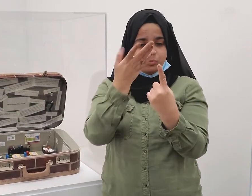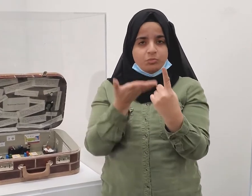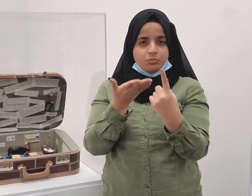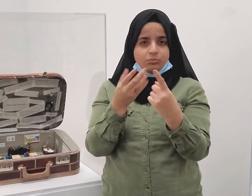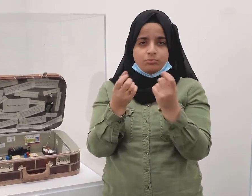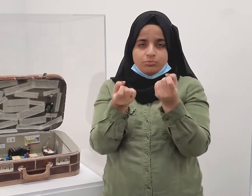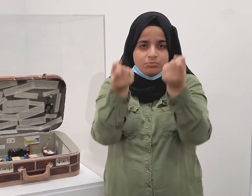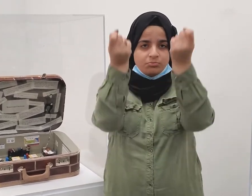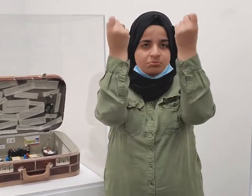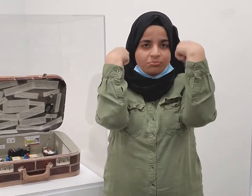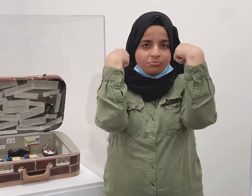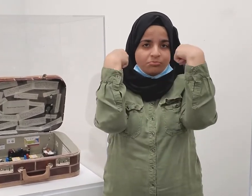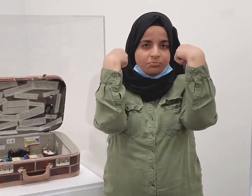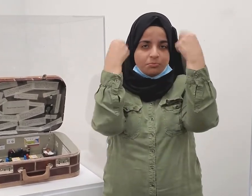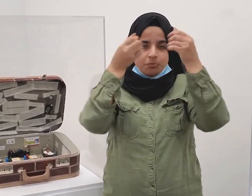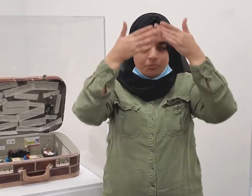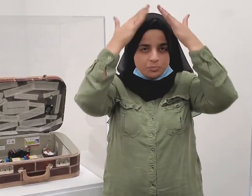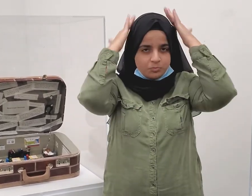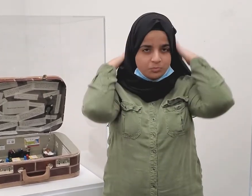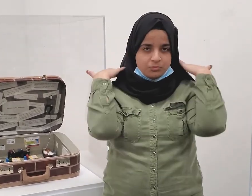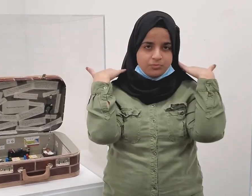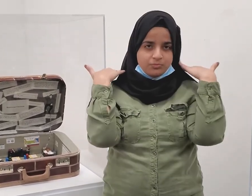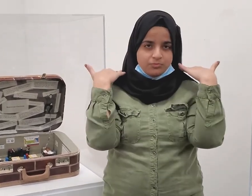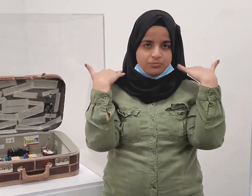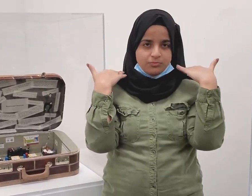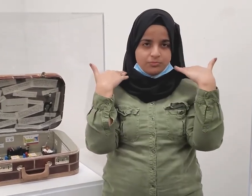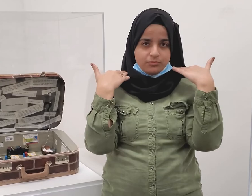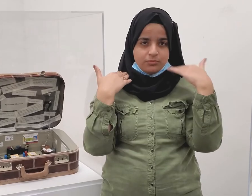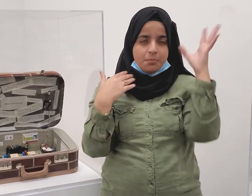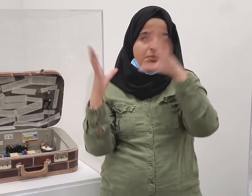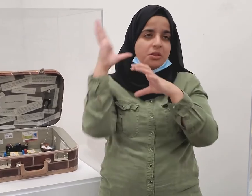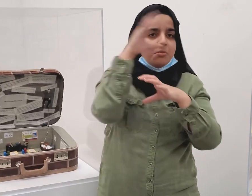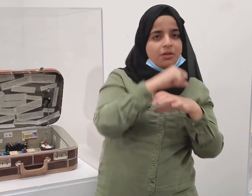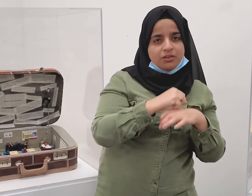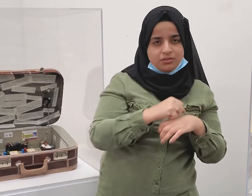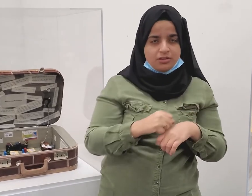And you are the Deaf person, everything is going over your head, you're missing everything that's being said